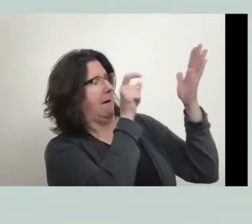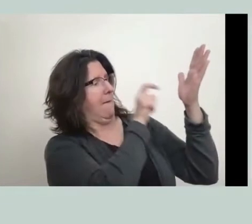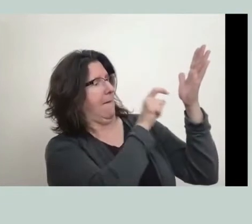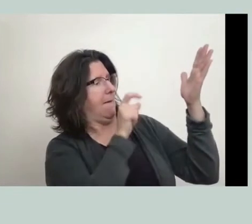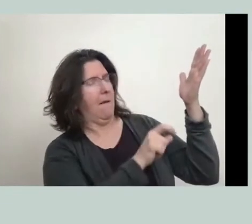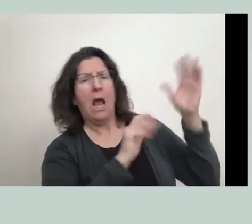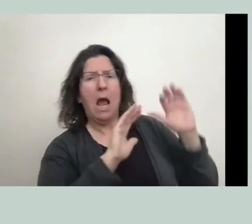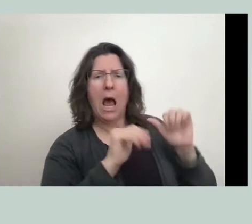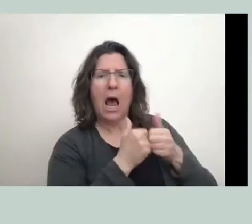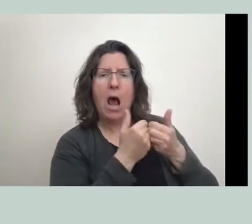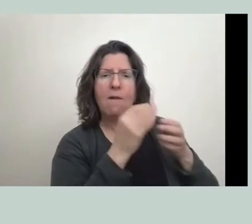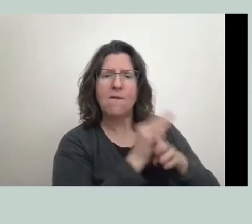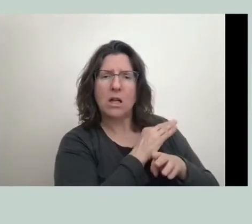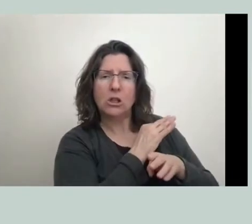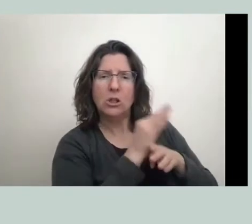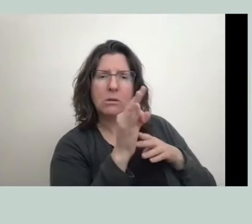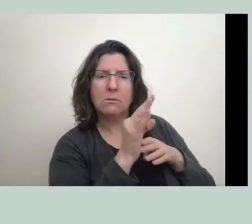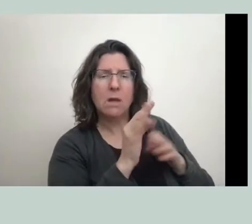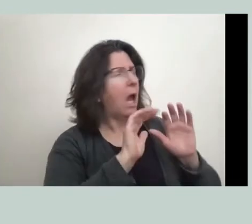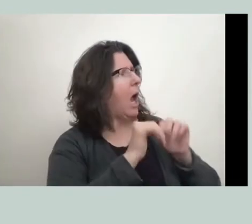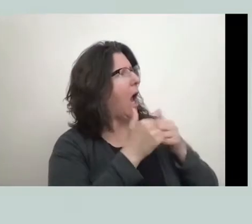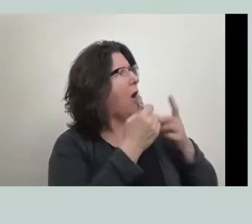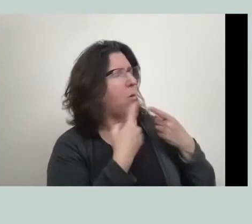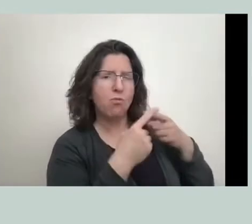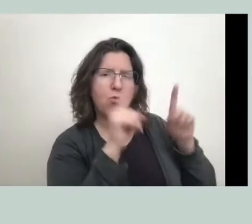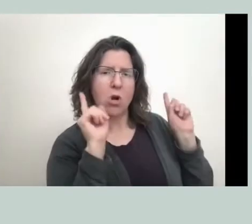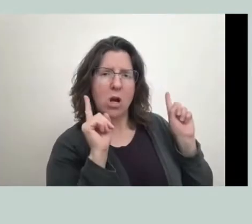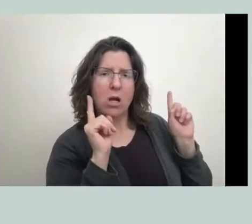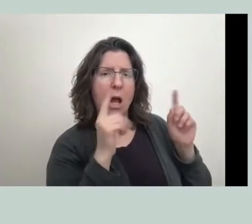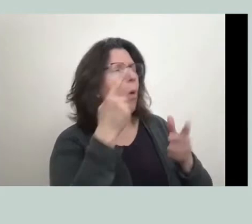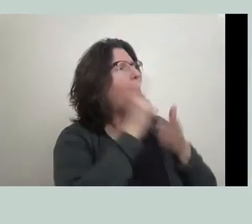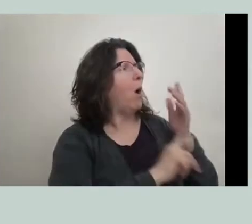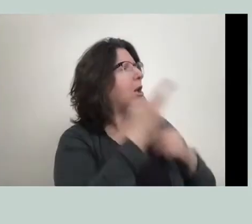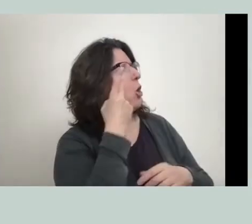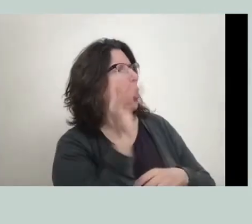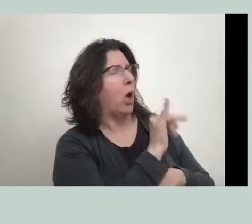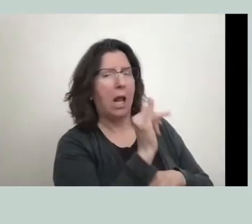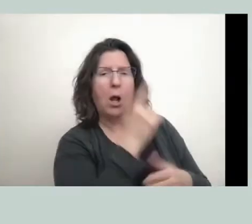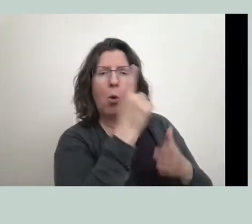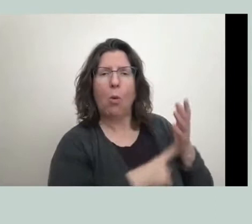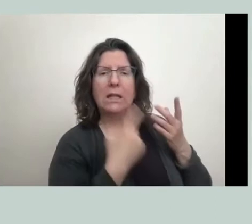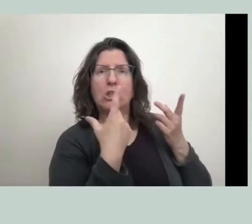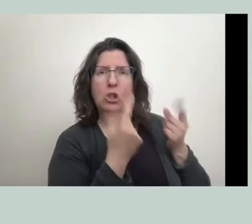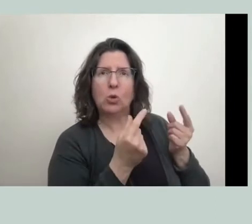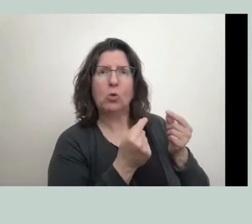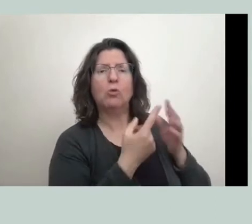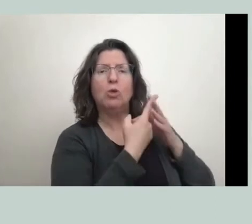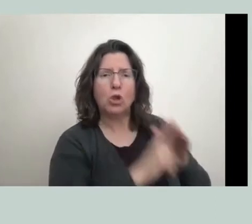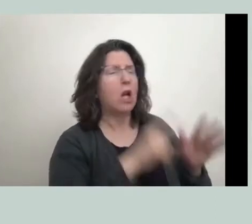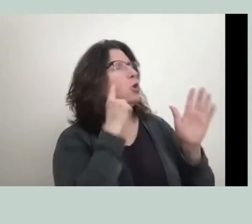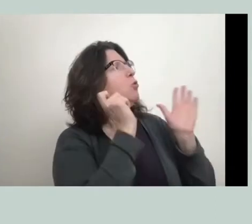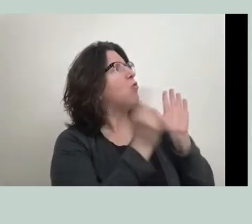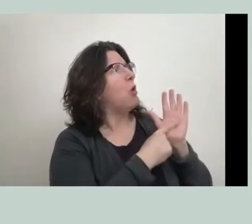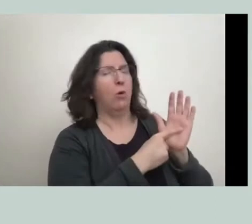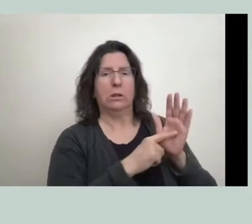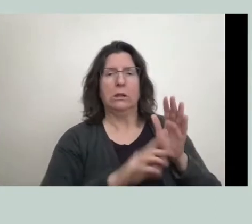The student is taught to 'notice' how certain features of the language function . . . what are they doing . . . how it works.